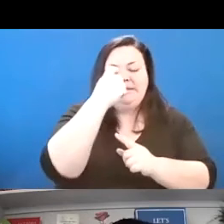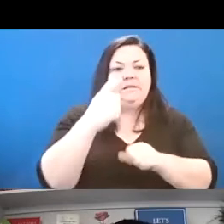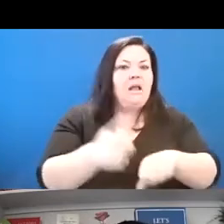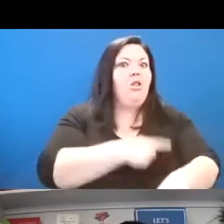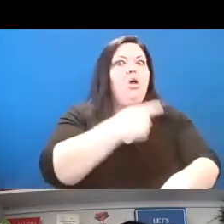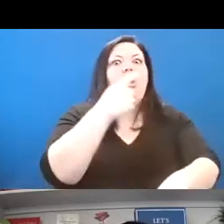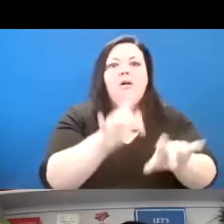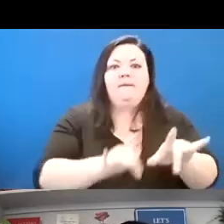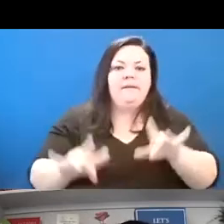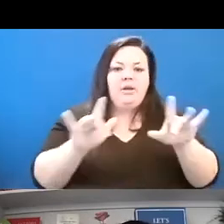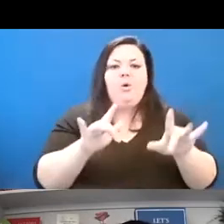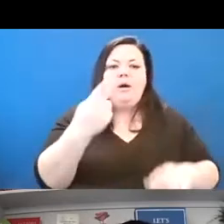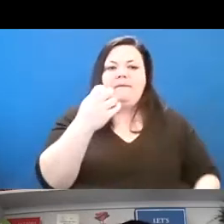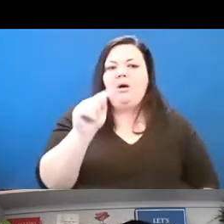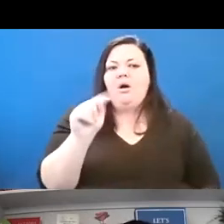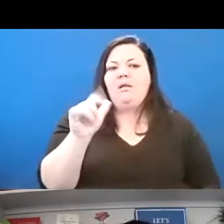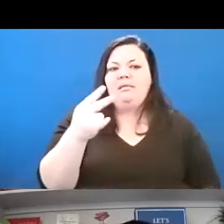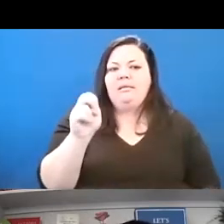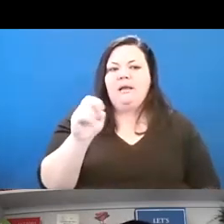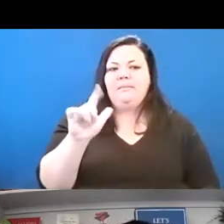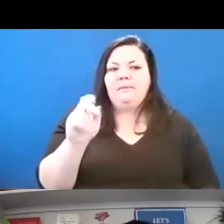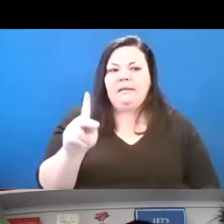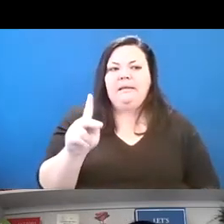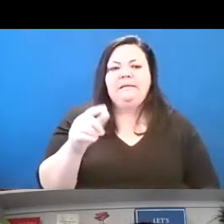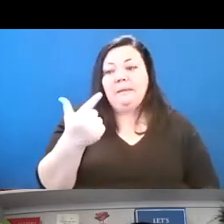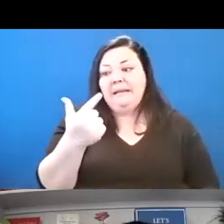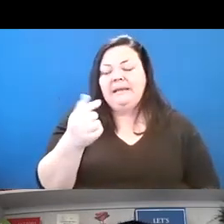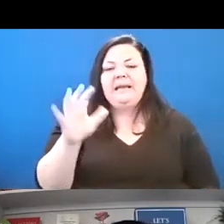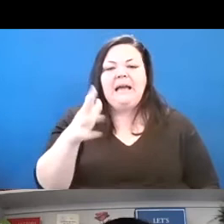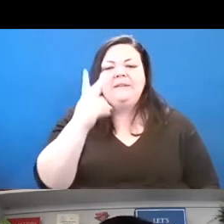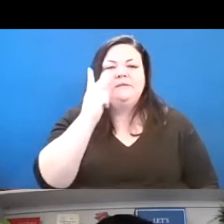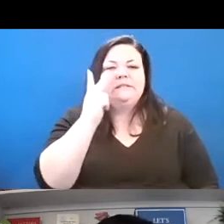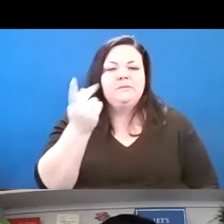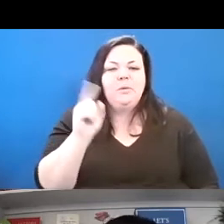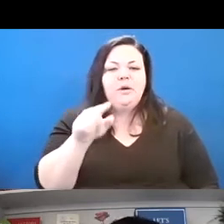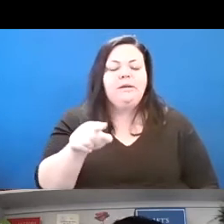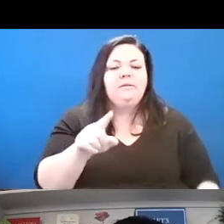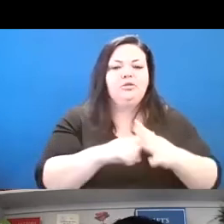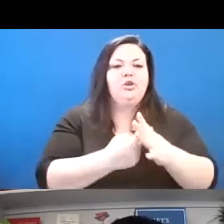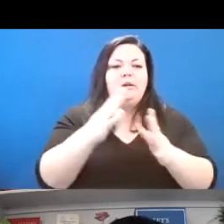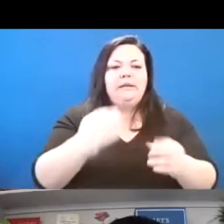of hotline bling and kind of see where he started his inspiration from